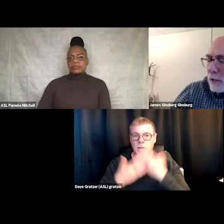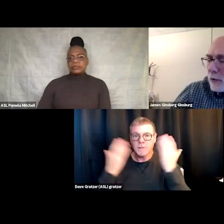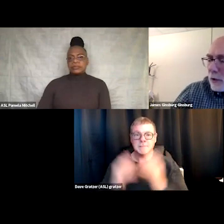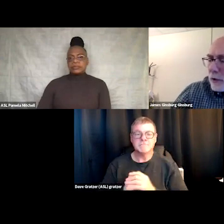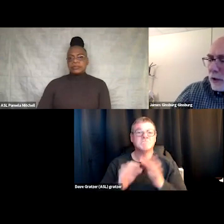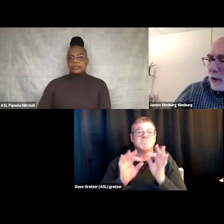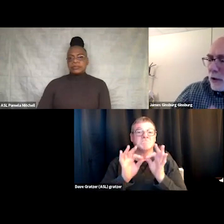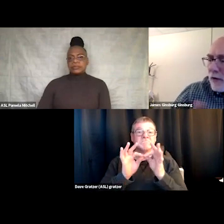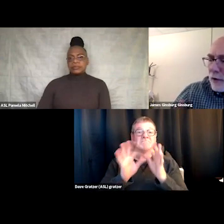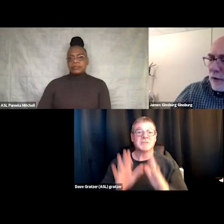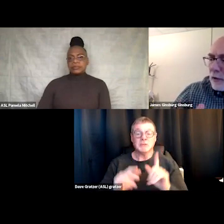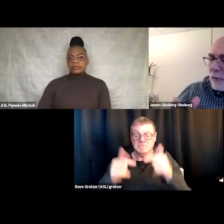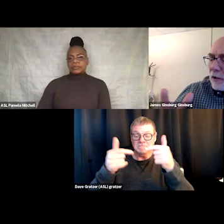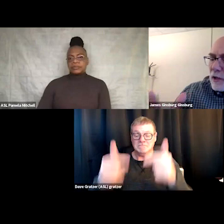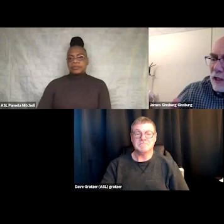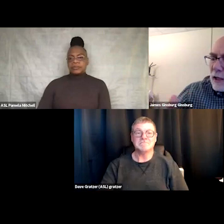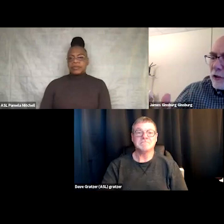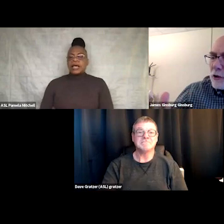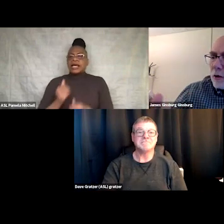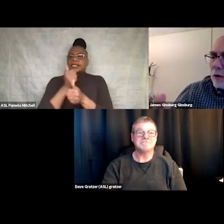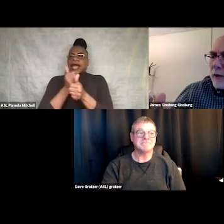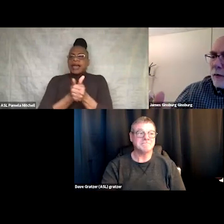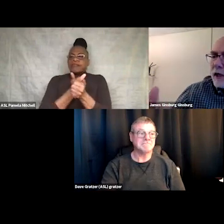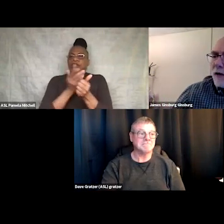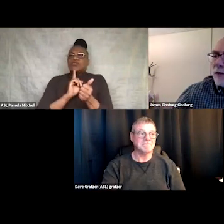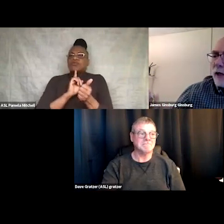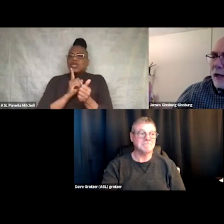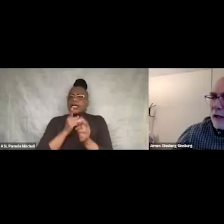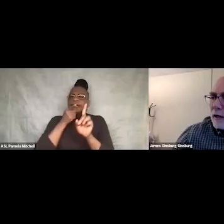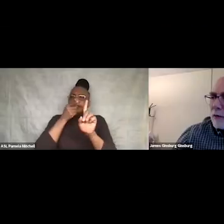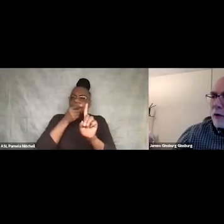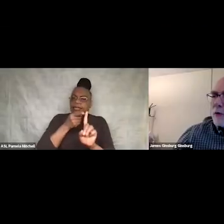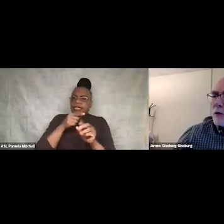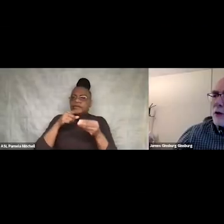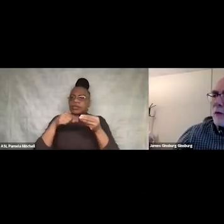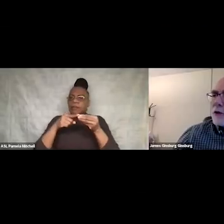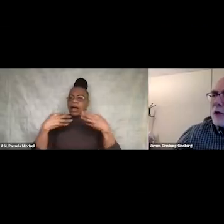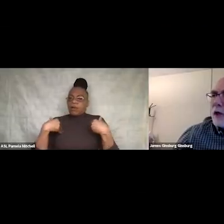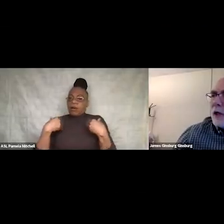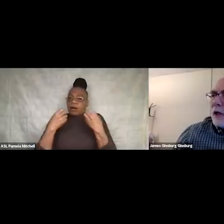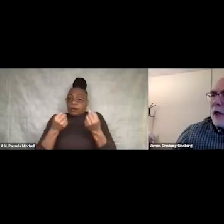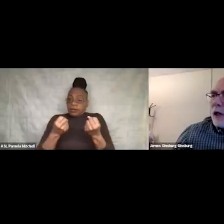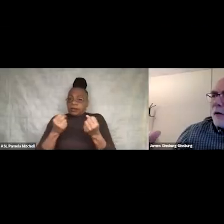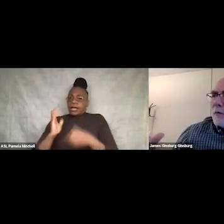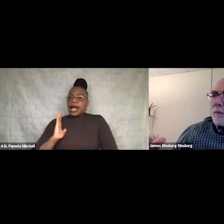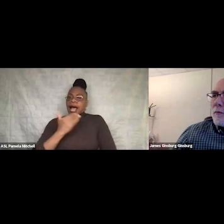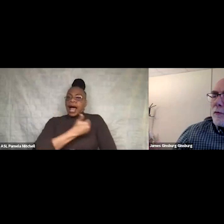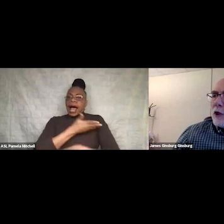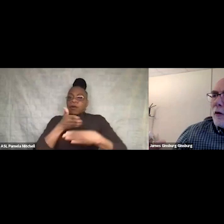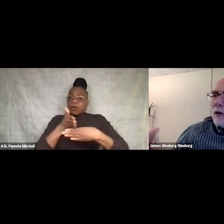And so, really, everything being intentional about recovery. And in our partnerships, you know,